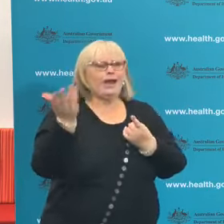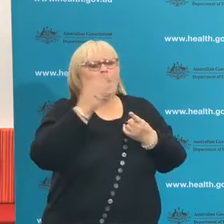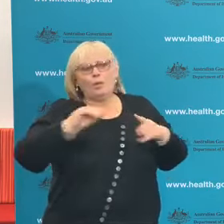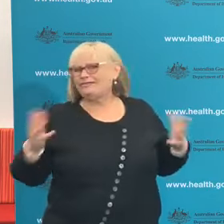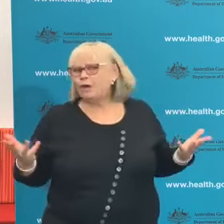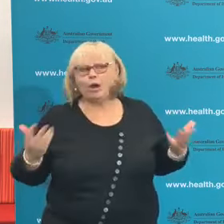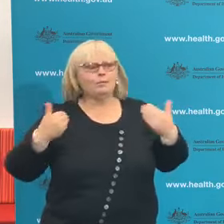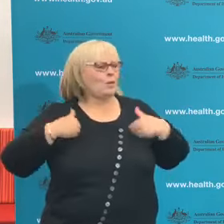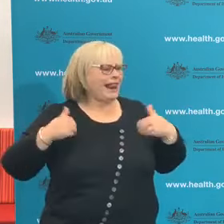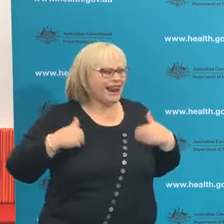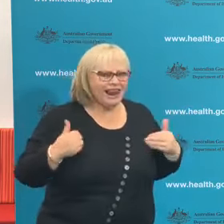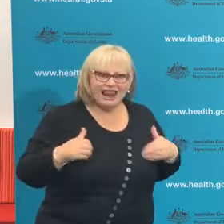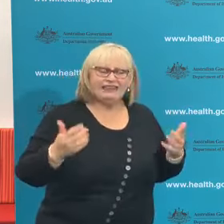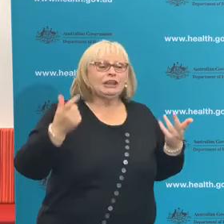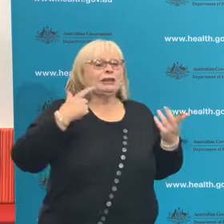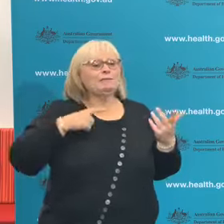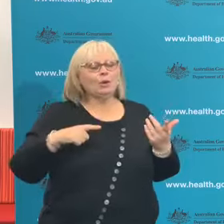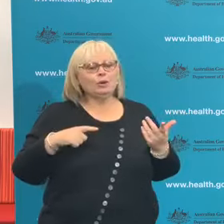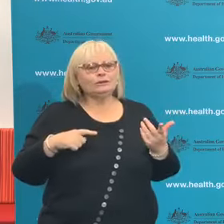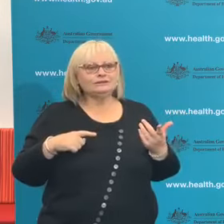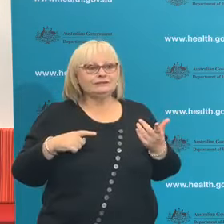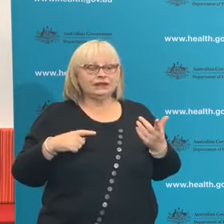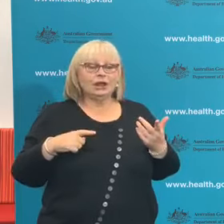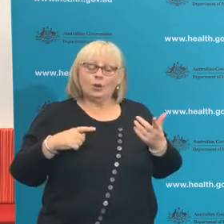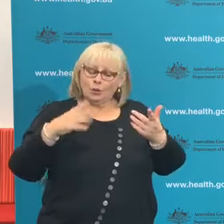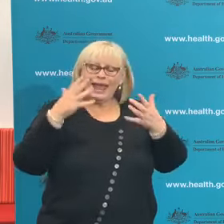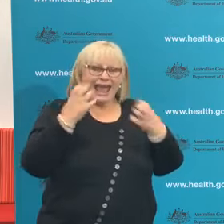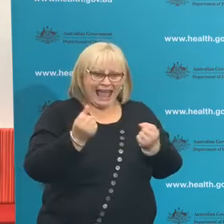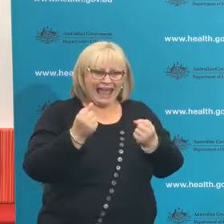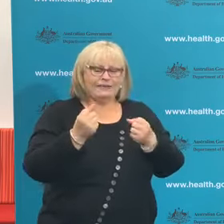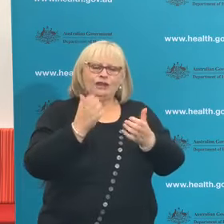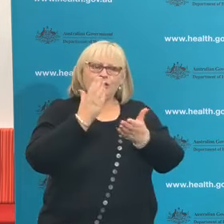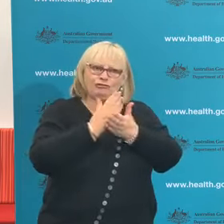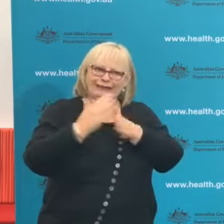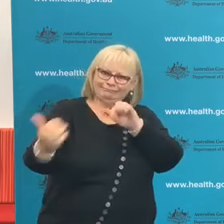they live. Because have a compact with the Australian